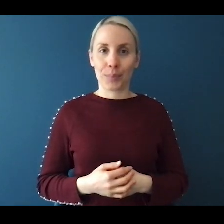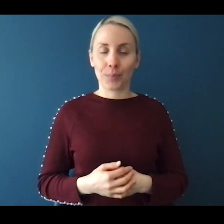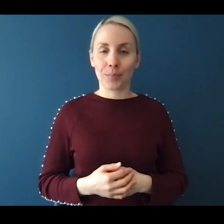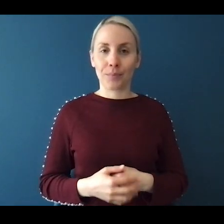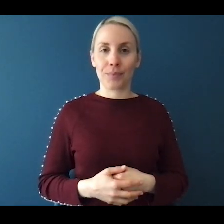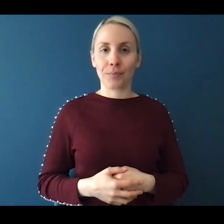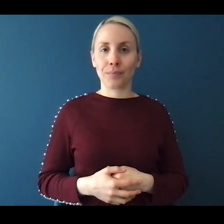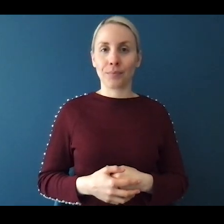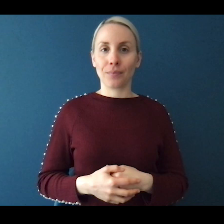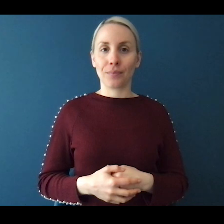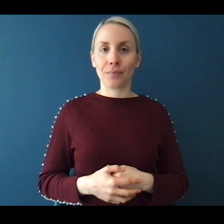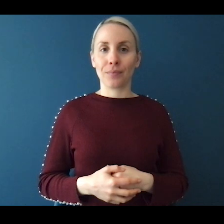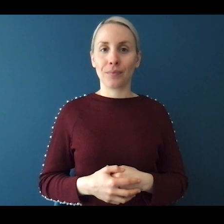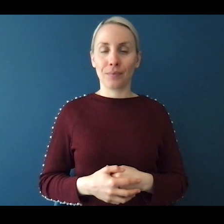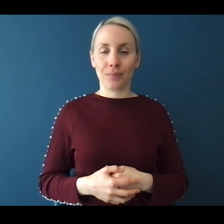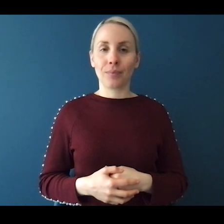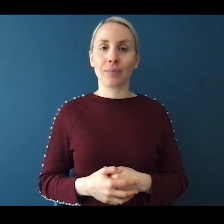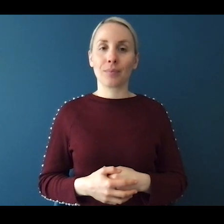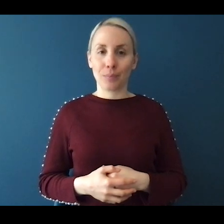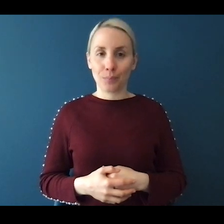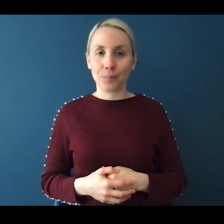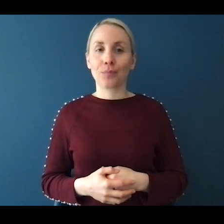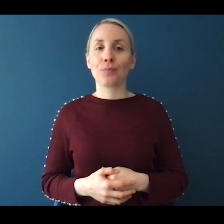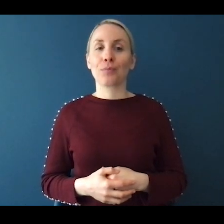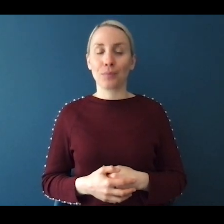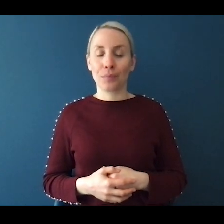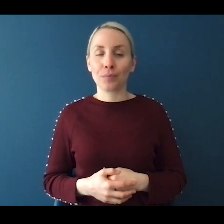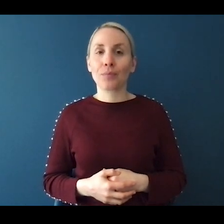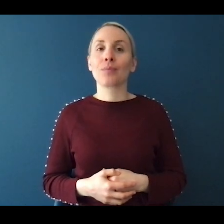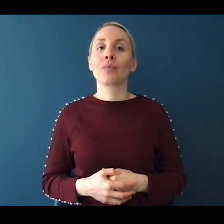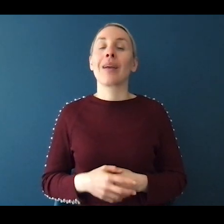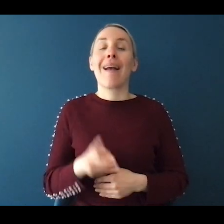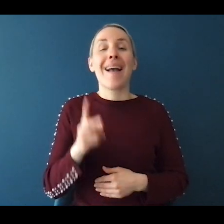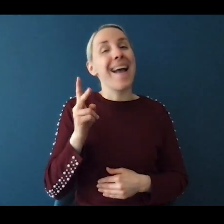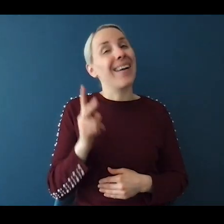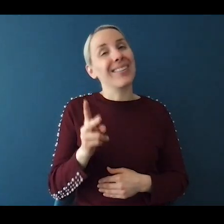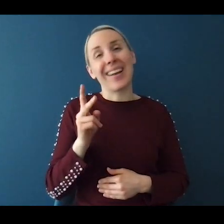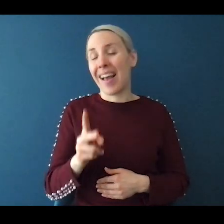insist again on this it's important that you know why you want it because also if you don't